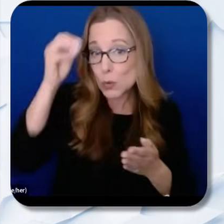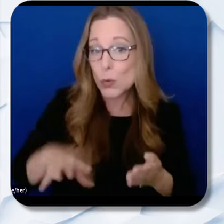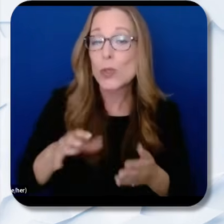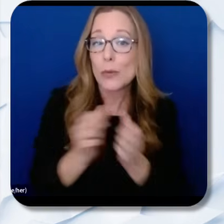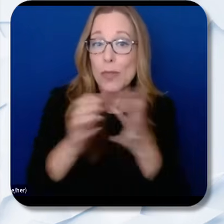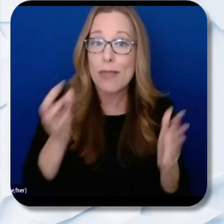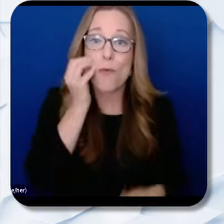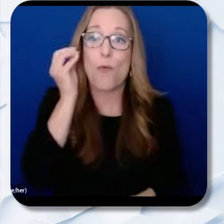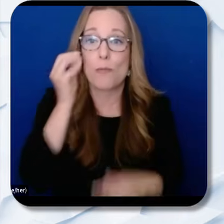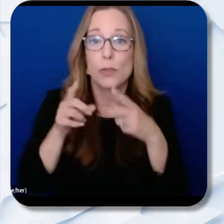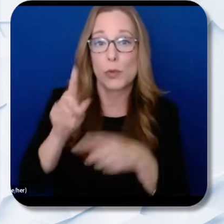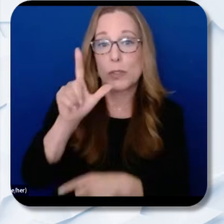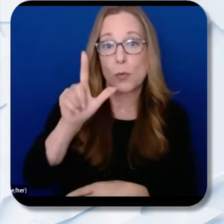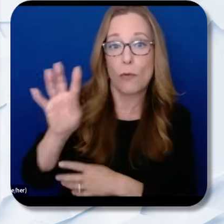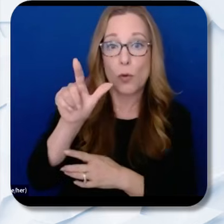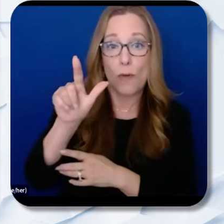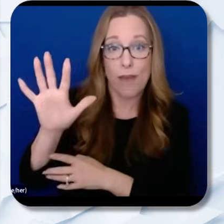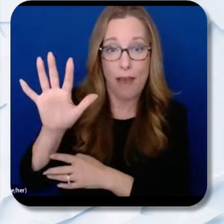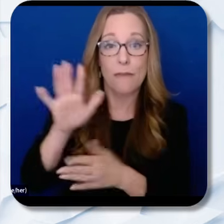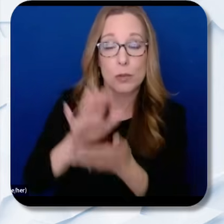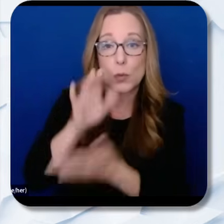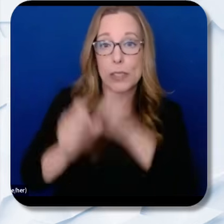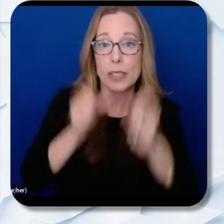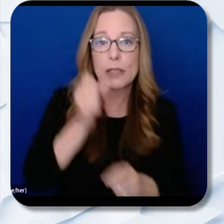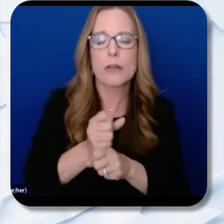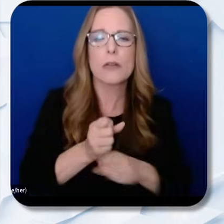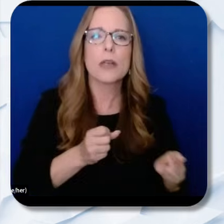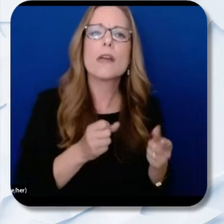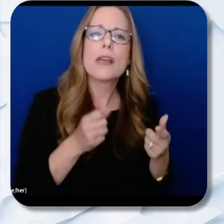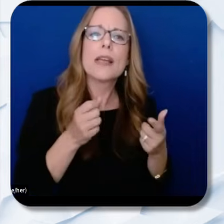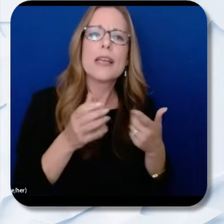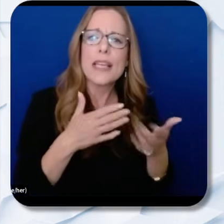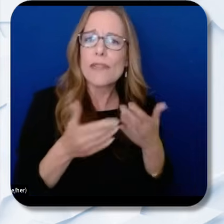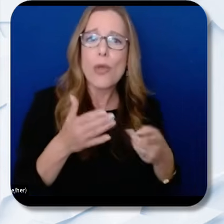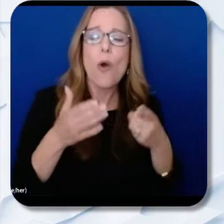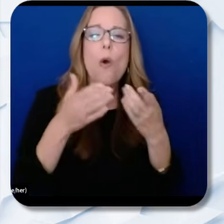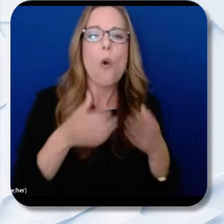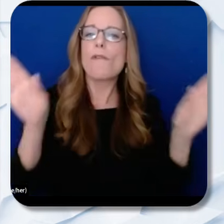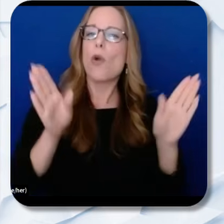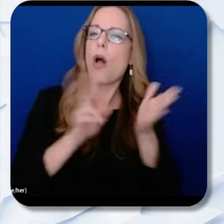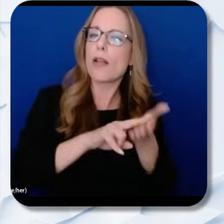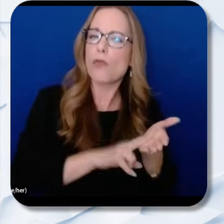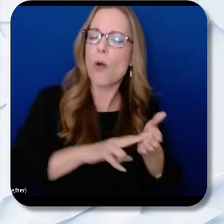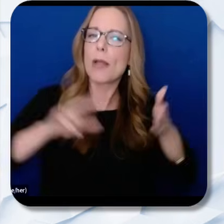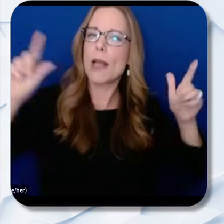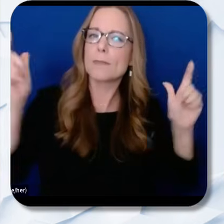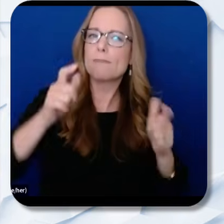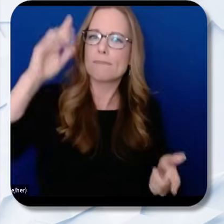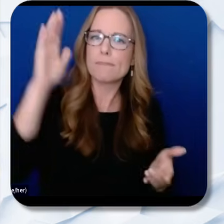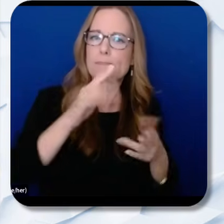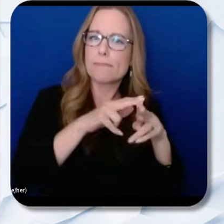Even as overall enrollment has declined, the number of students experiencing housing instability has continued to rise, which is a